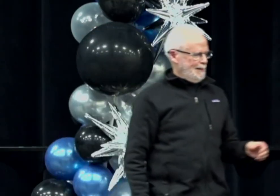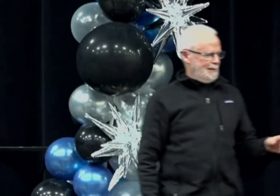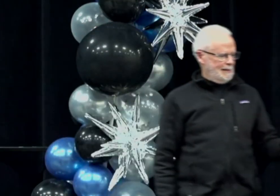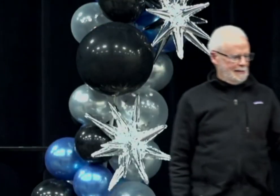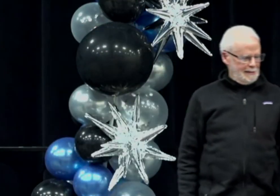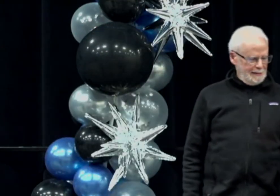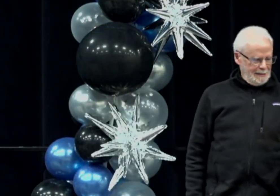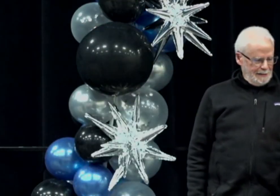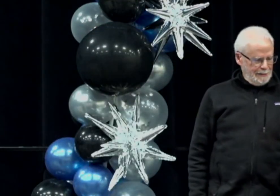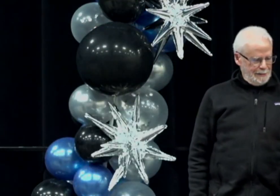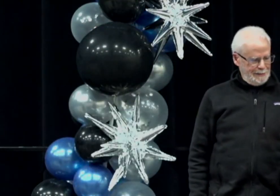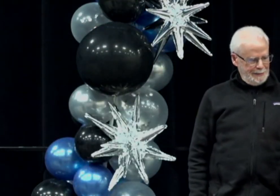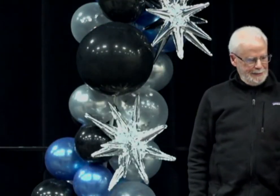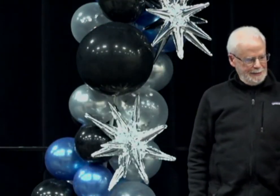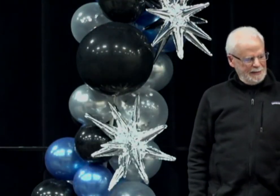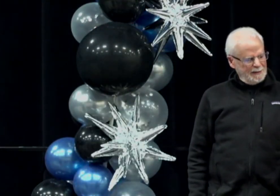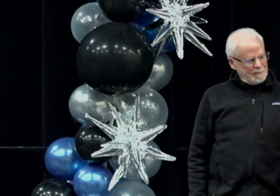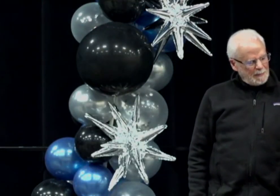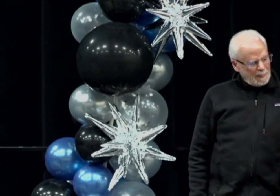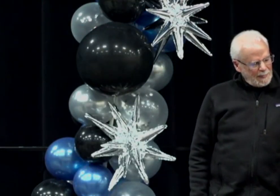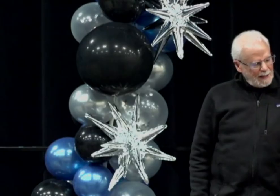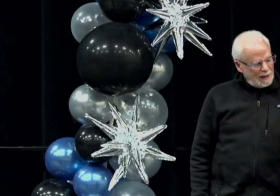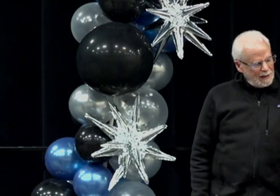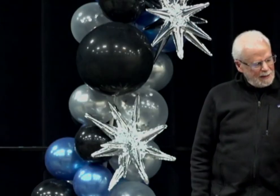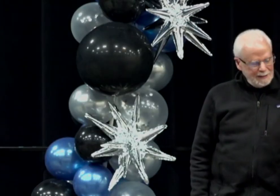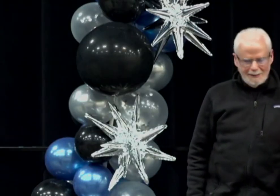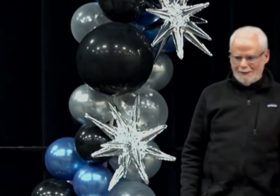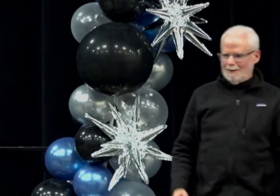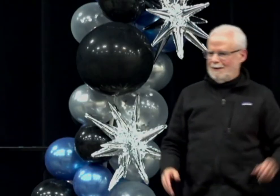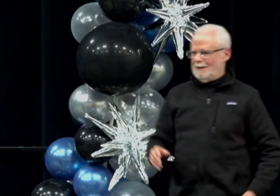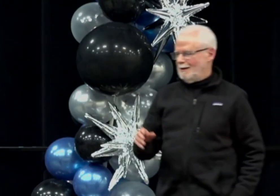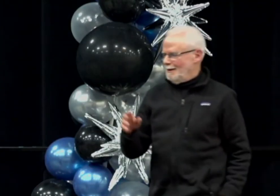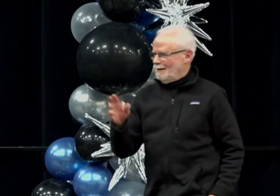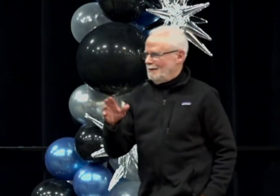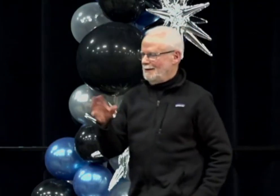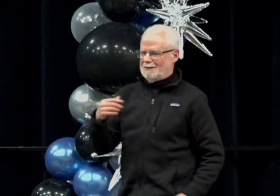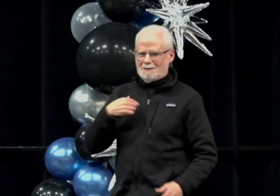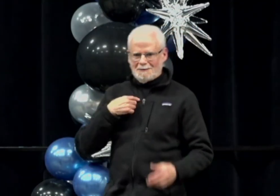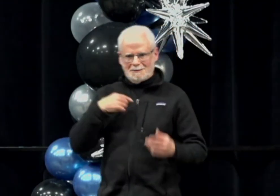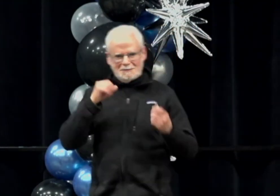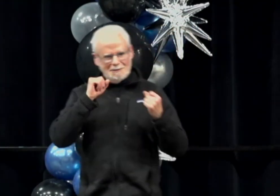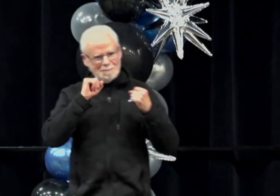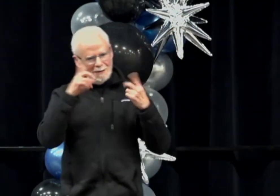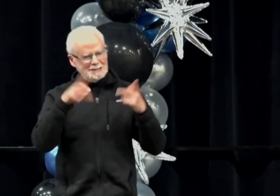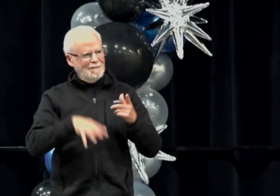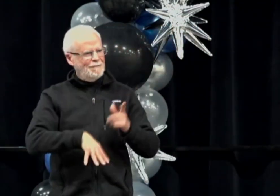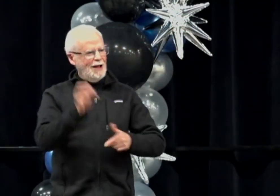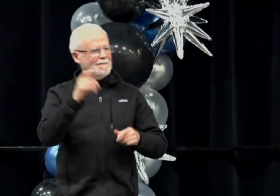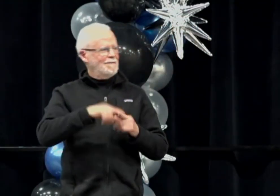Commission for the Deaf, DeafBlind and Hard of Hearing. A long name that we now abbreviate.